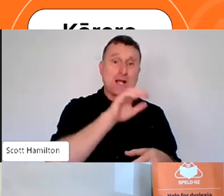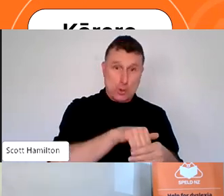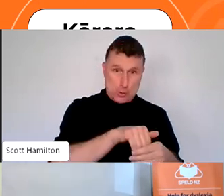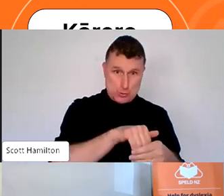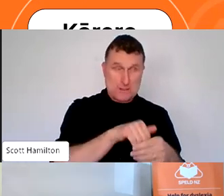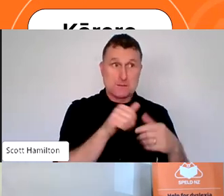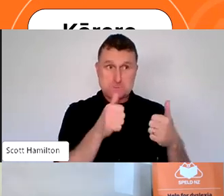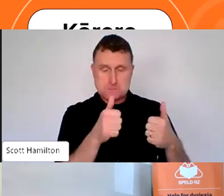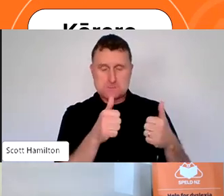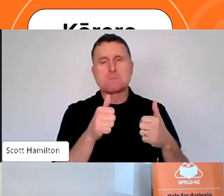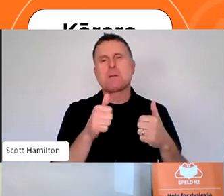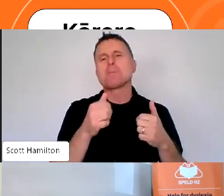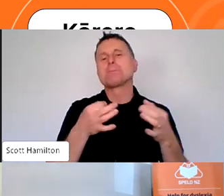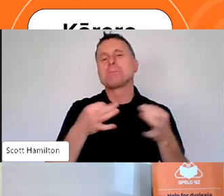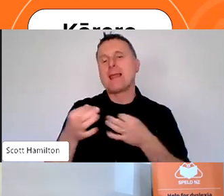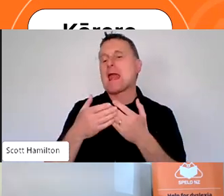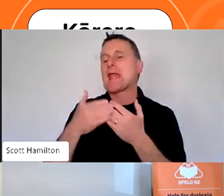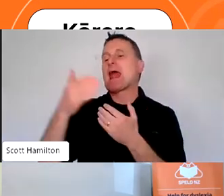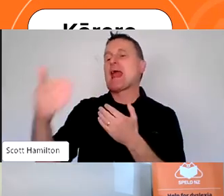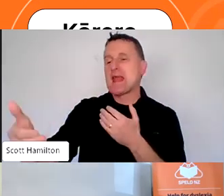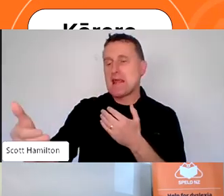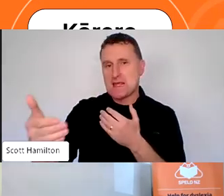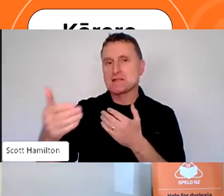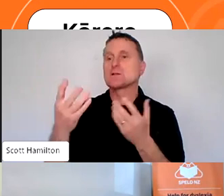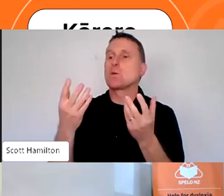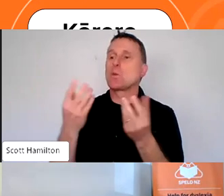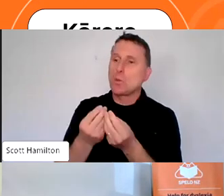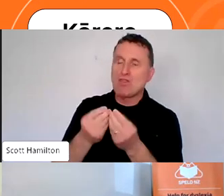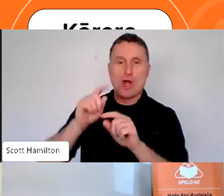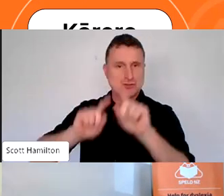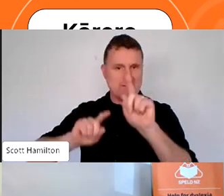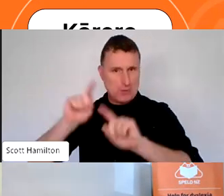right from the outset. So having those flexible and accessible environments,